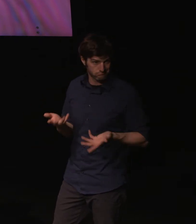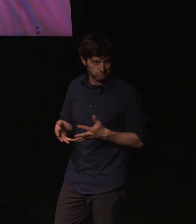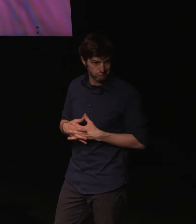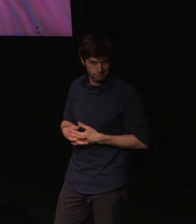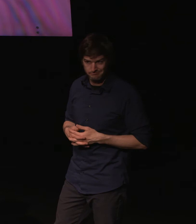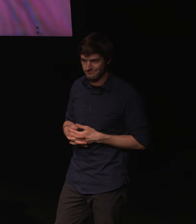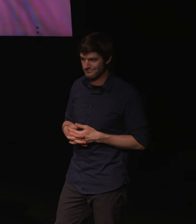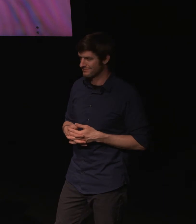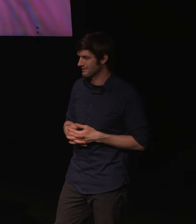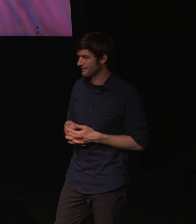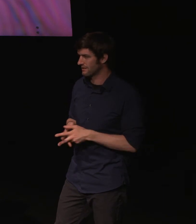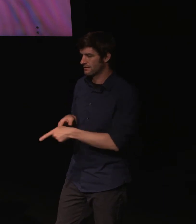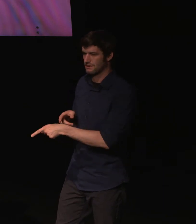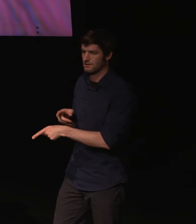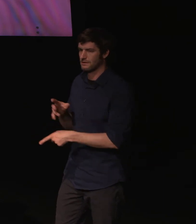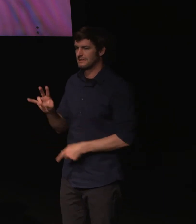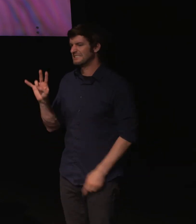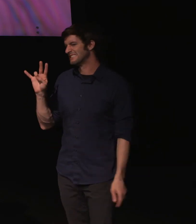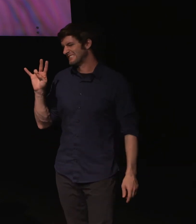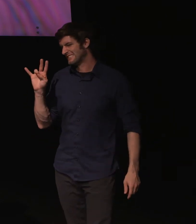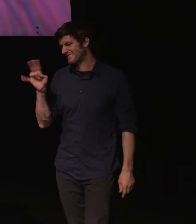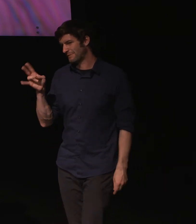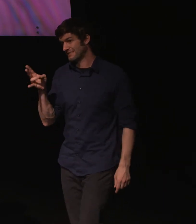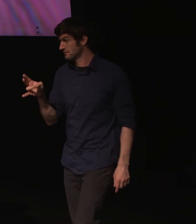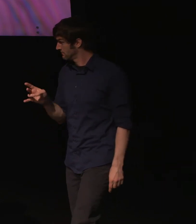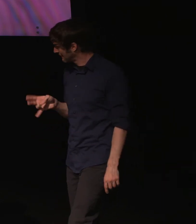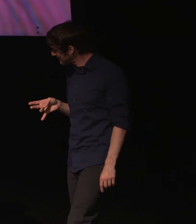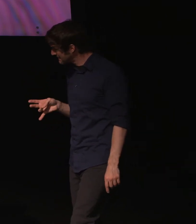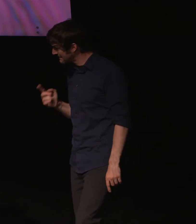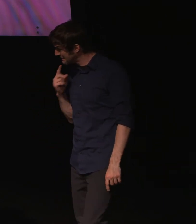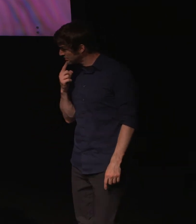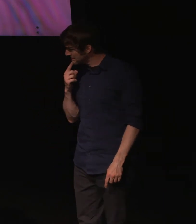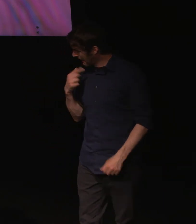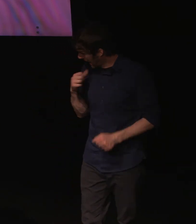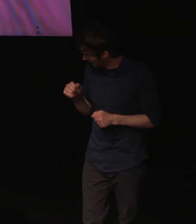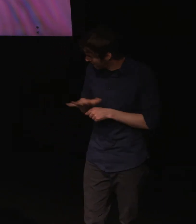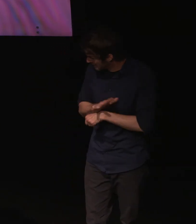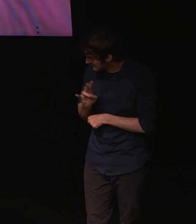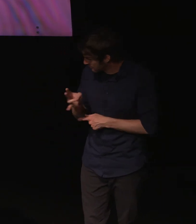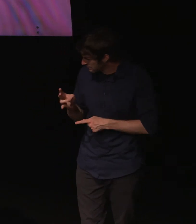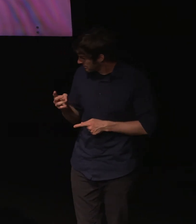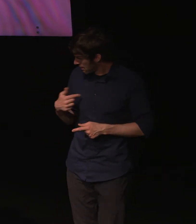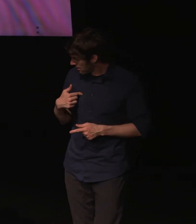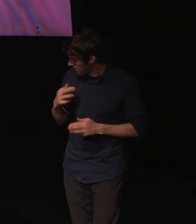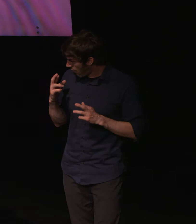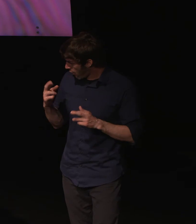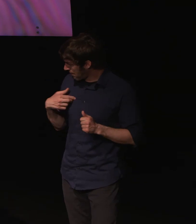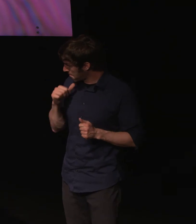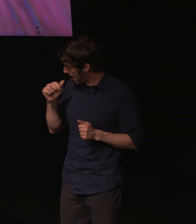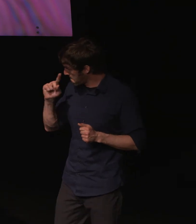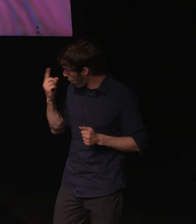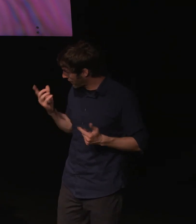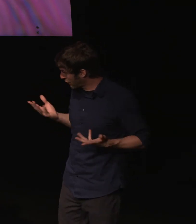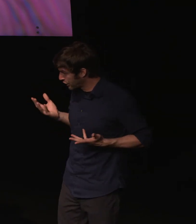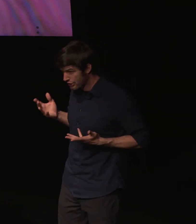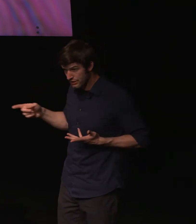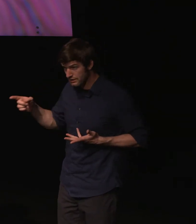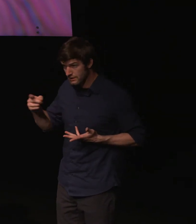You got seven more minutes. Seven minutes? Yeah, I can fill seven minutes. I hope I'm not absolutely dying up here. There's no time. That's a lot of...